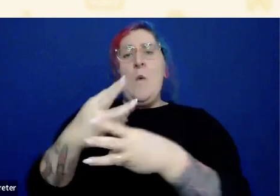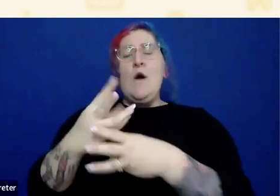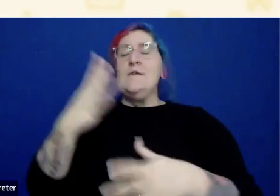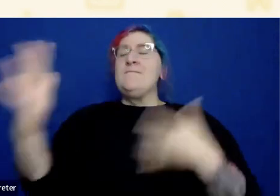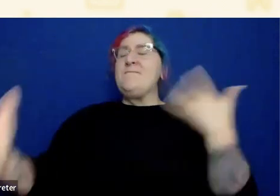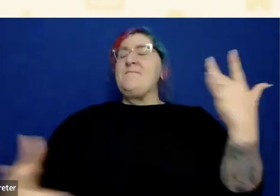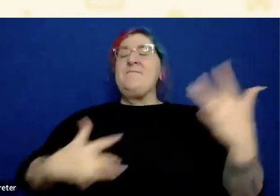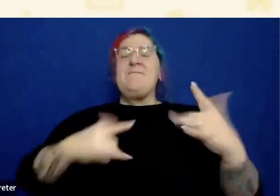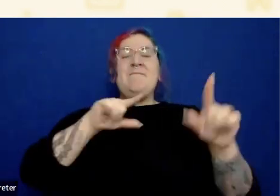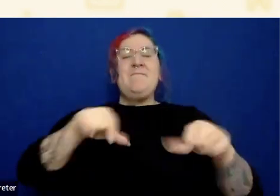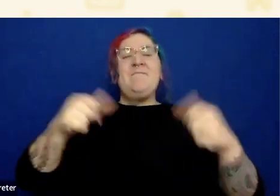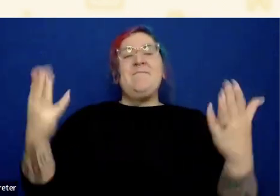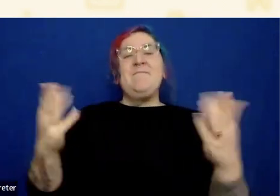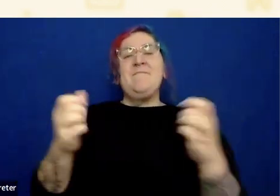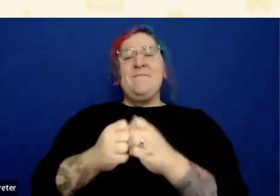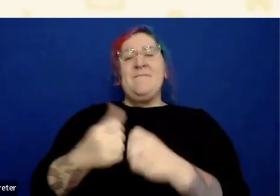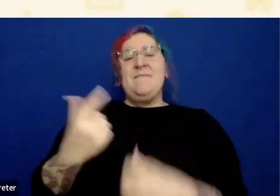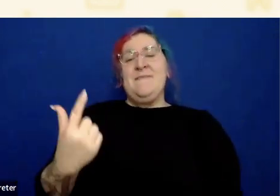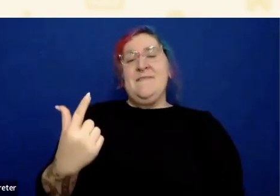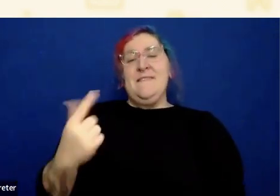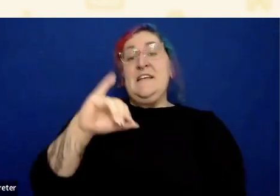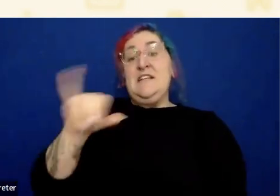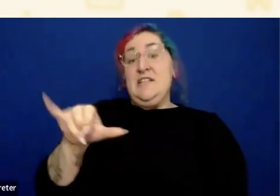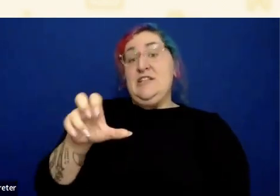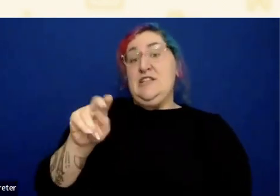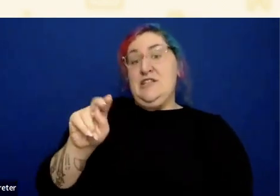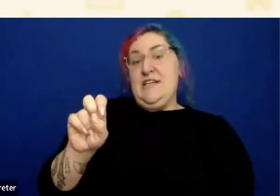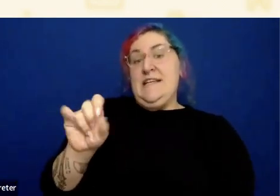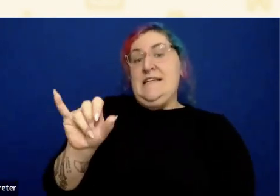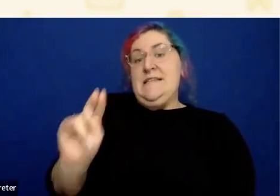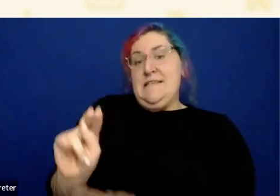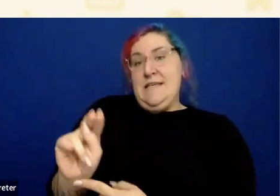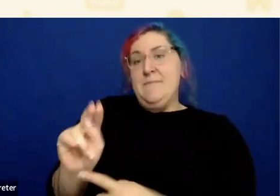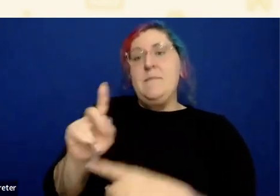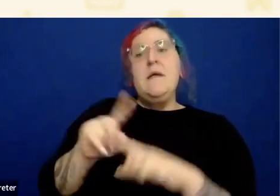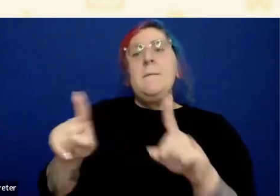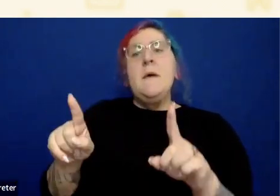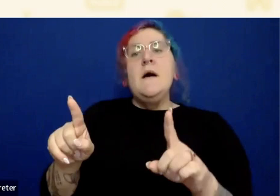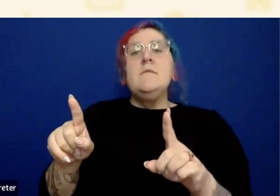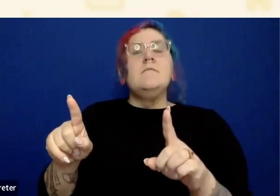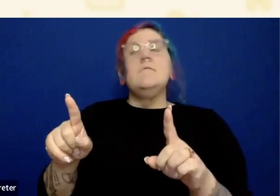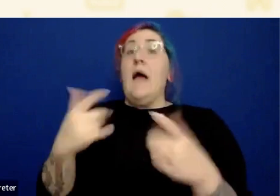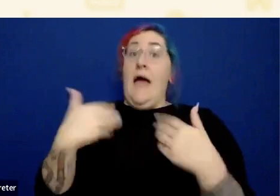I have a bunch of questions for Jennison, but that doesn't mean we're not going to also have public Q&A at the end.